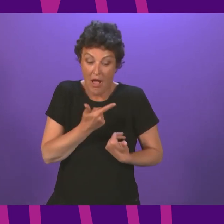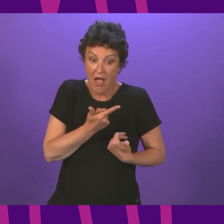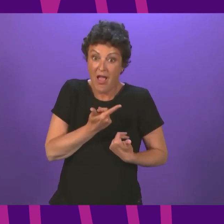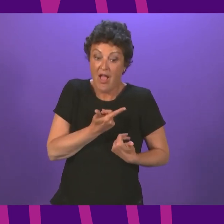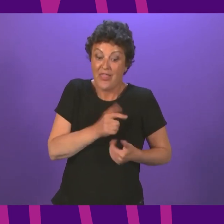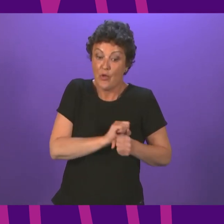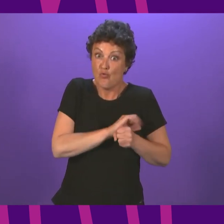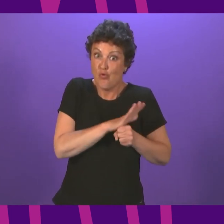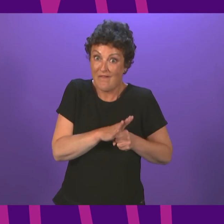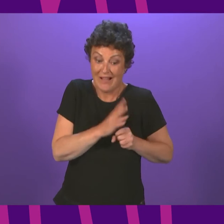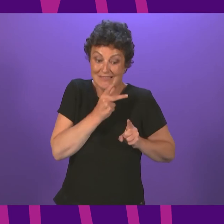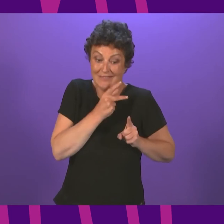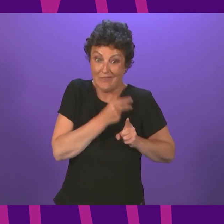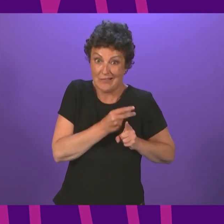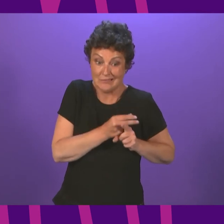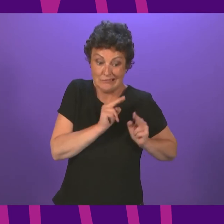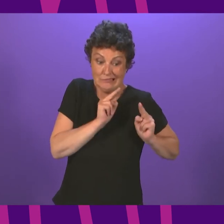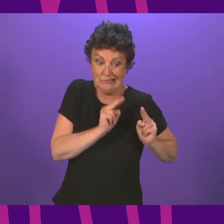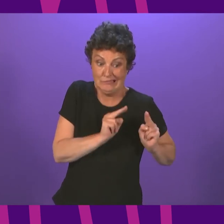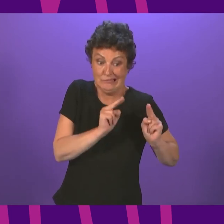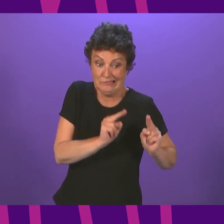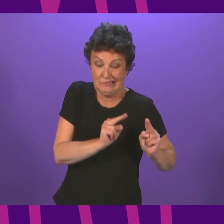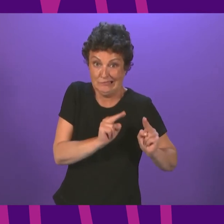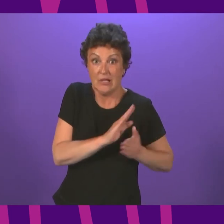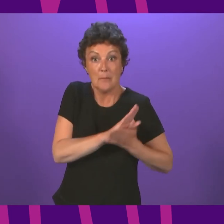Parliament. Although we were political opponents, he was always a very decent and courteous